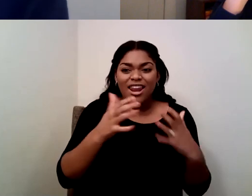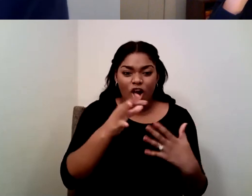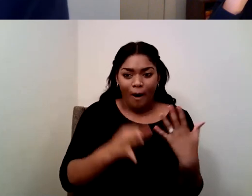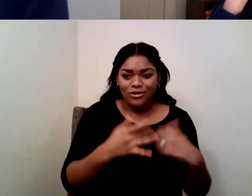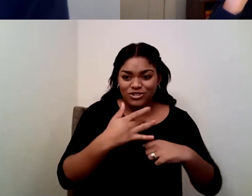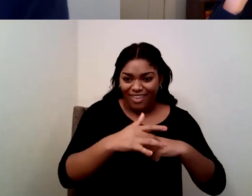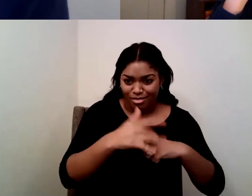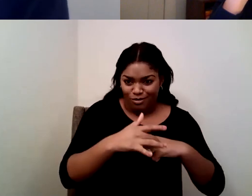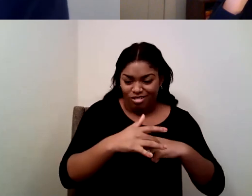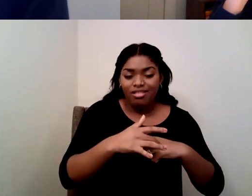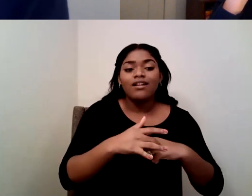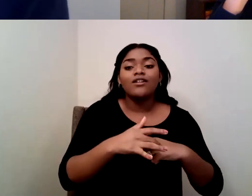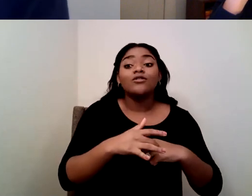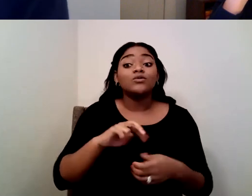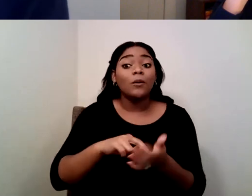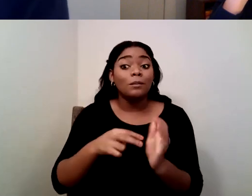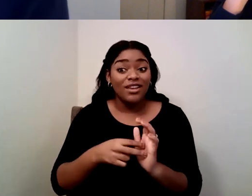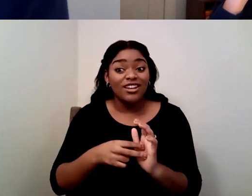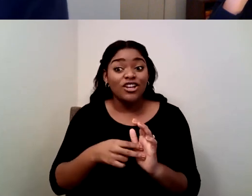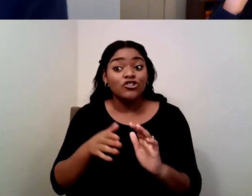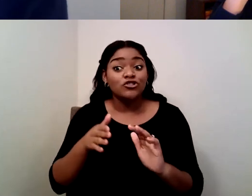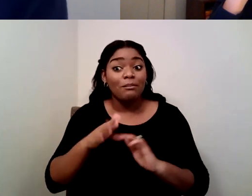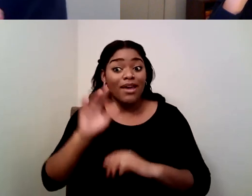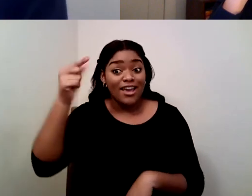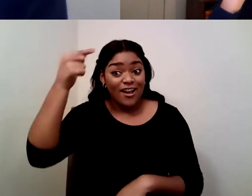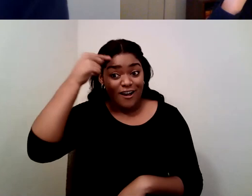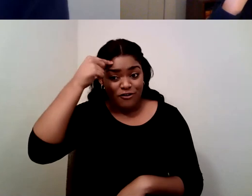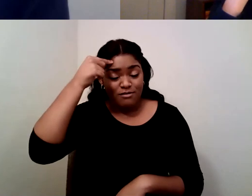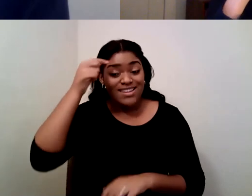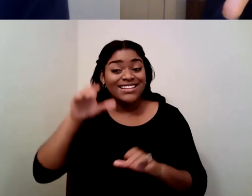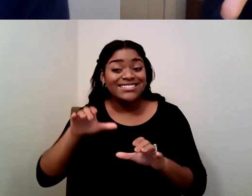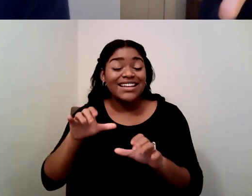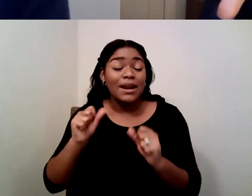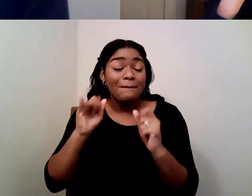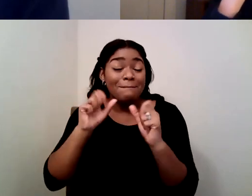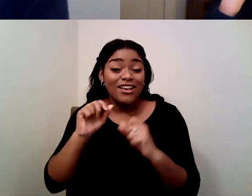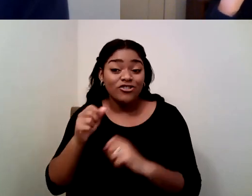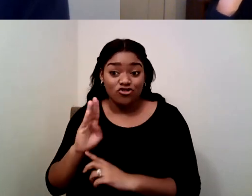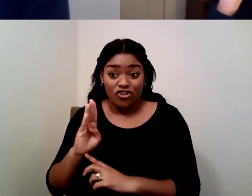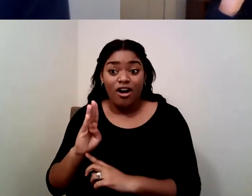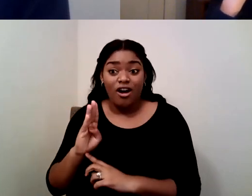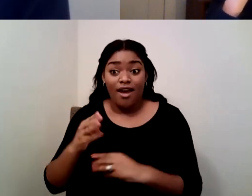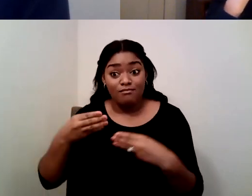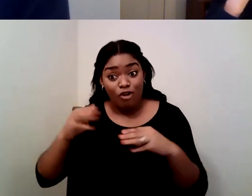And so the Jamaican government did an incredible job at marketing